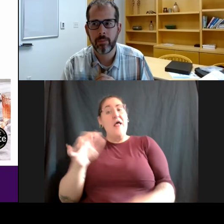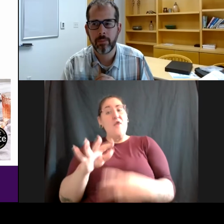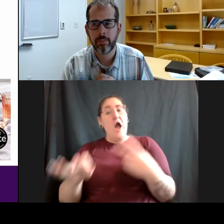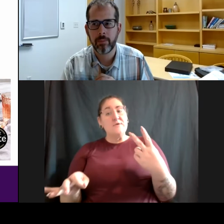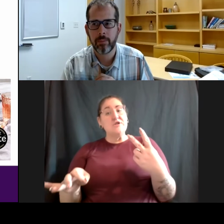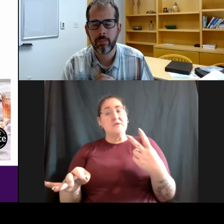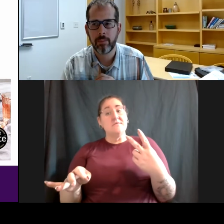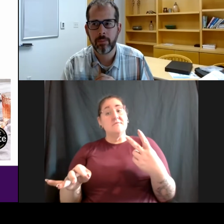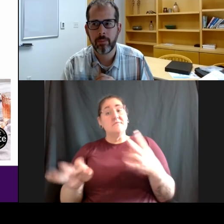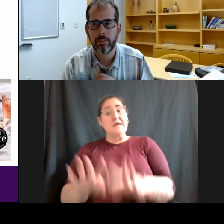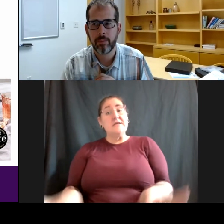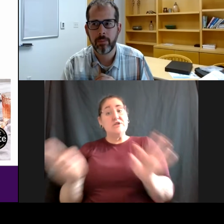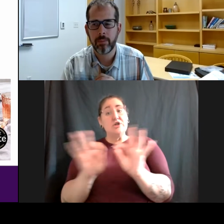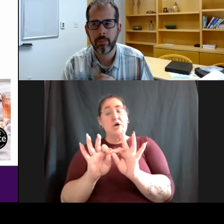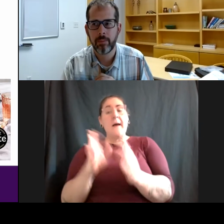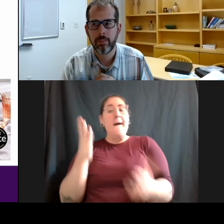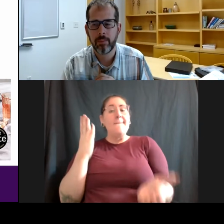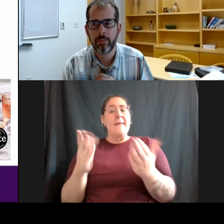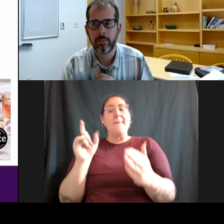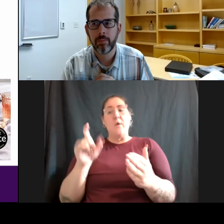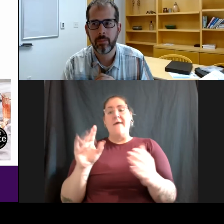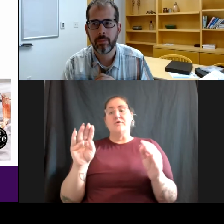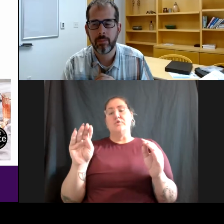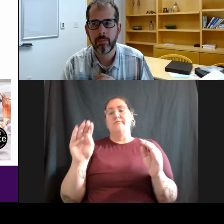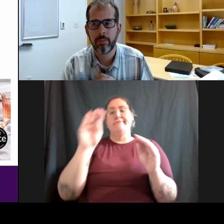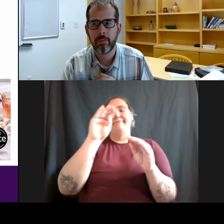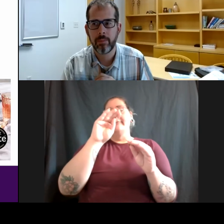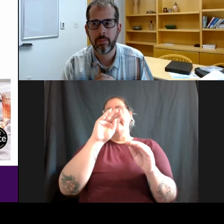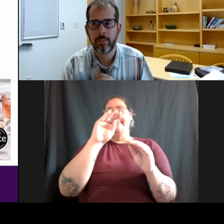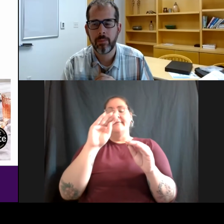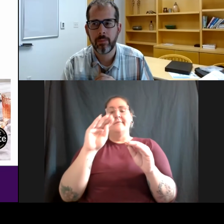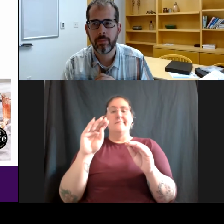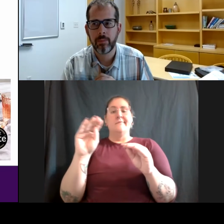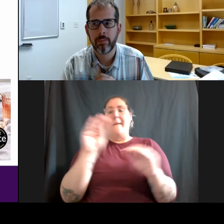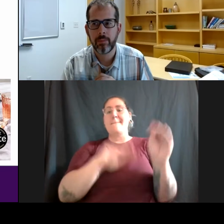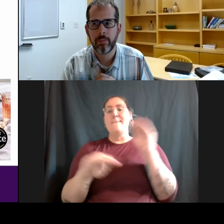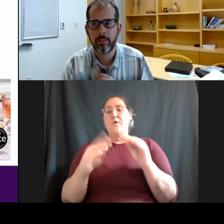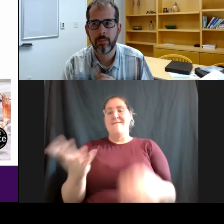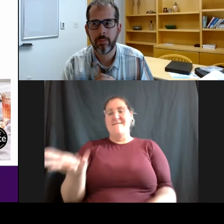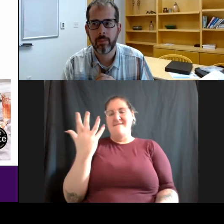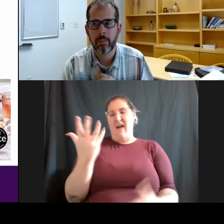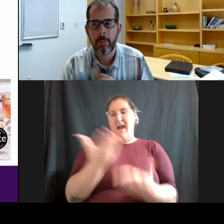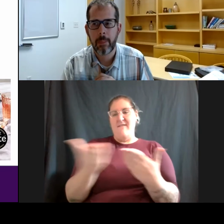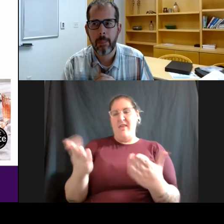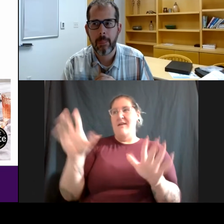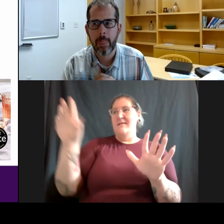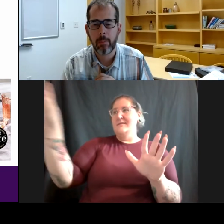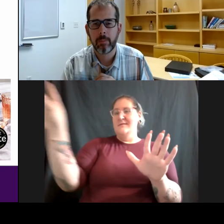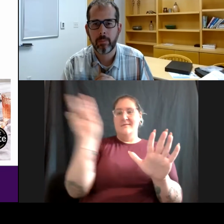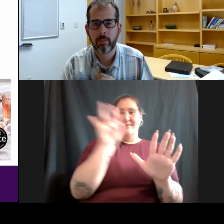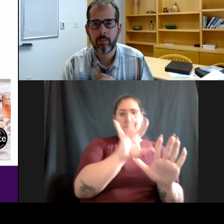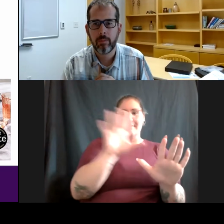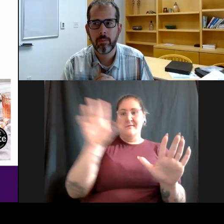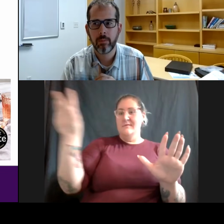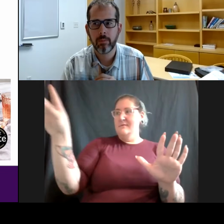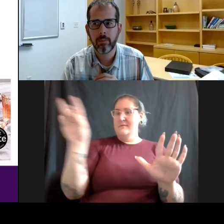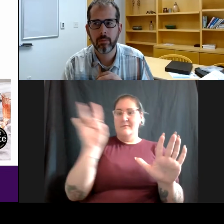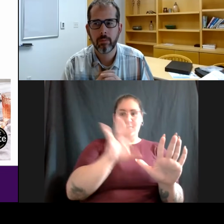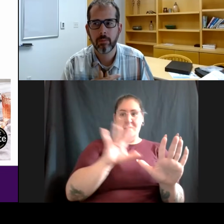you have to reorder five things, and you can drag and drop, think about having an input field